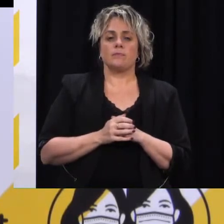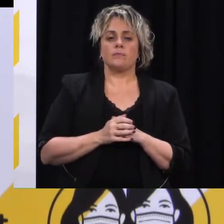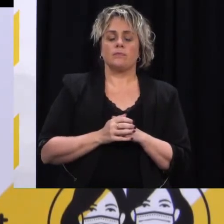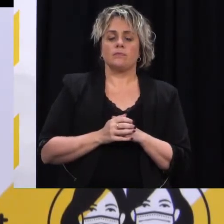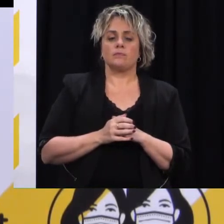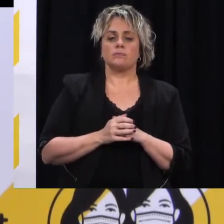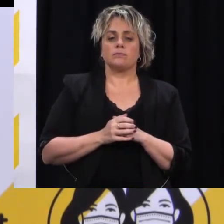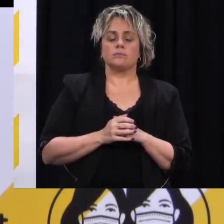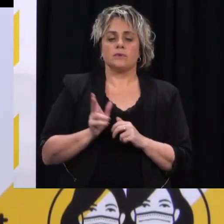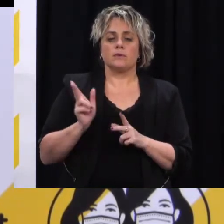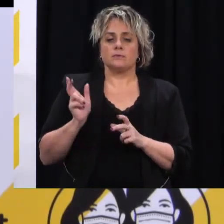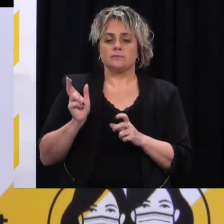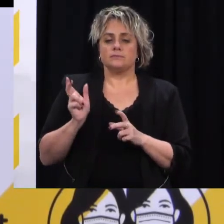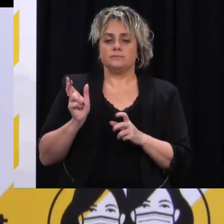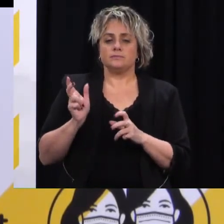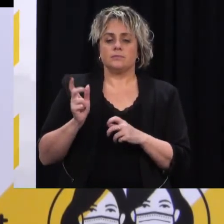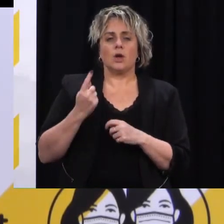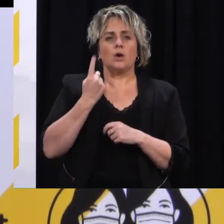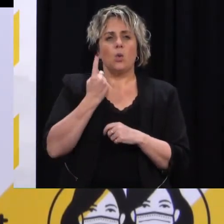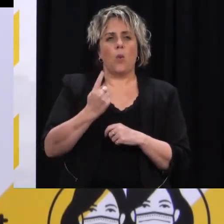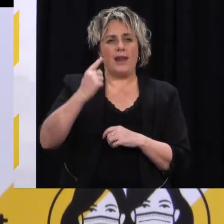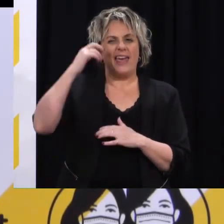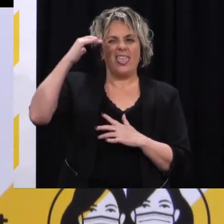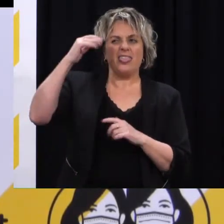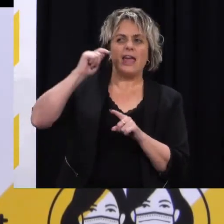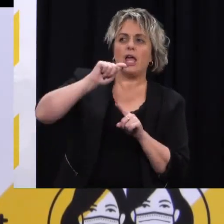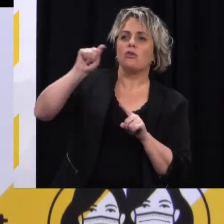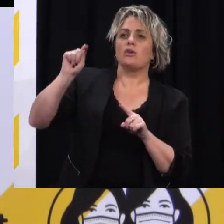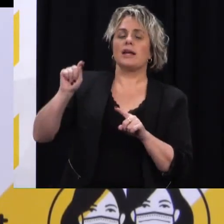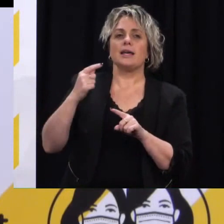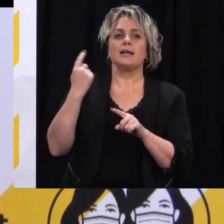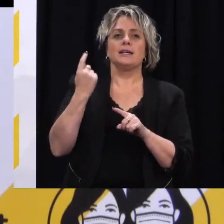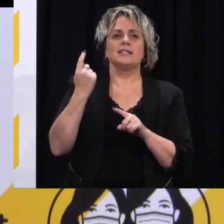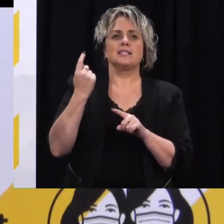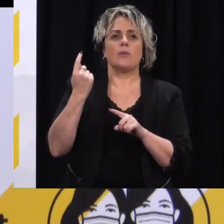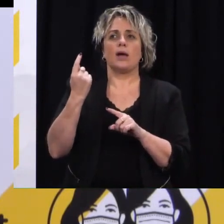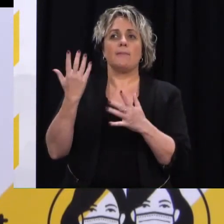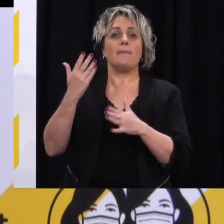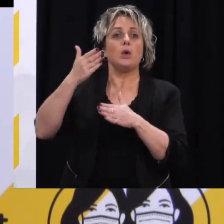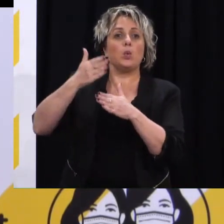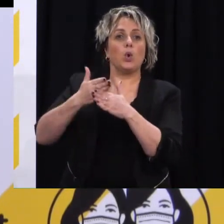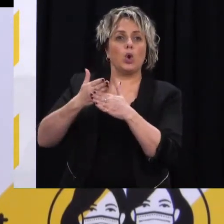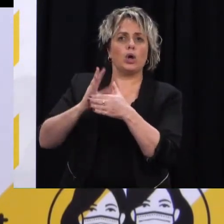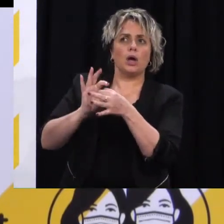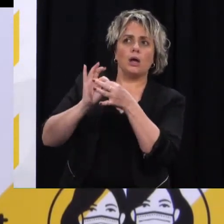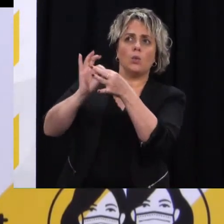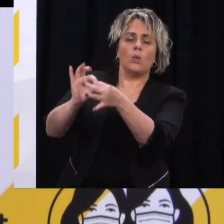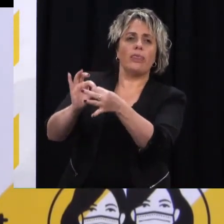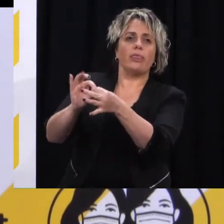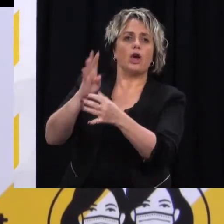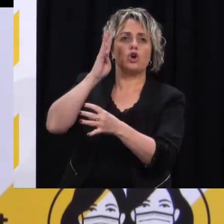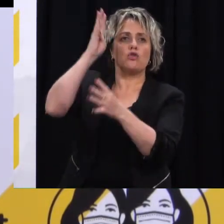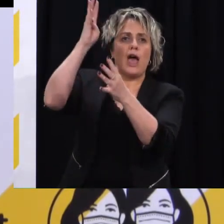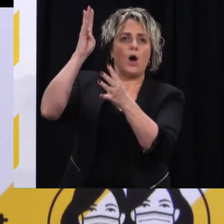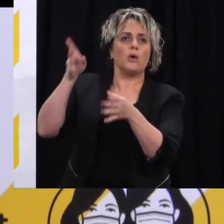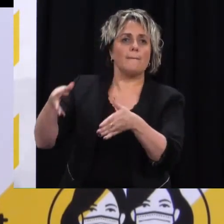first place? >> I think the last update we may have given you is we've conclusively ruled